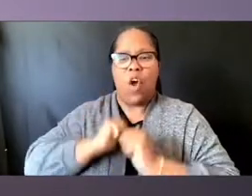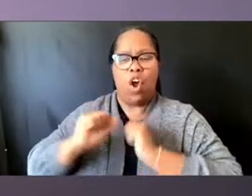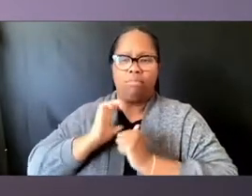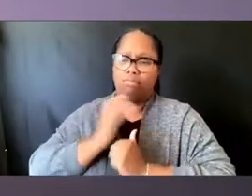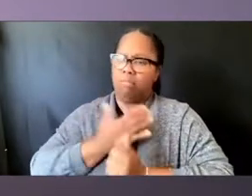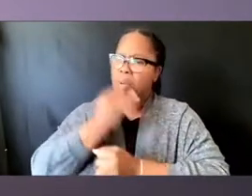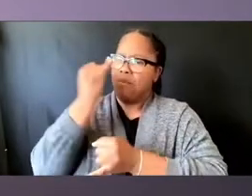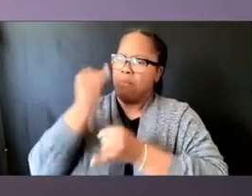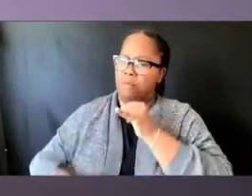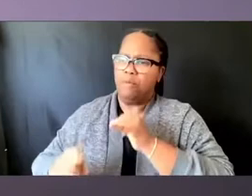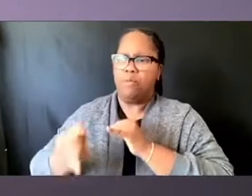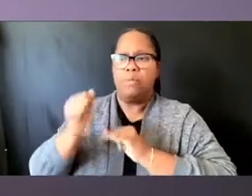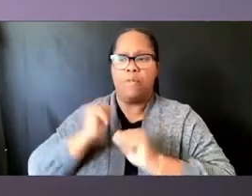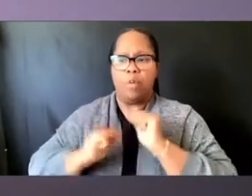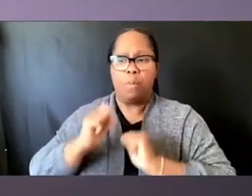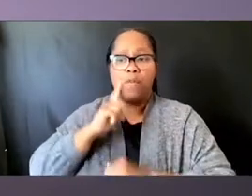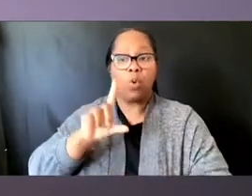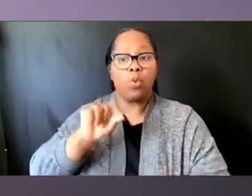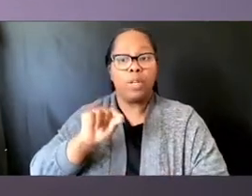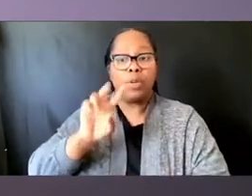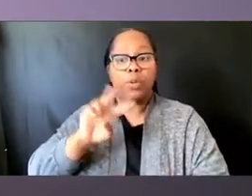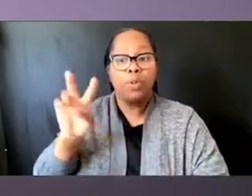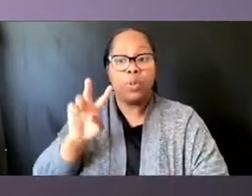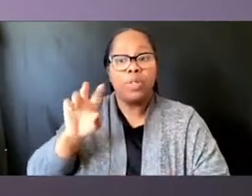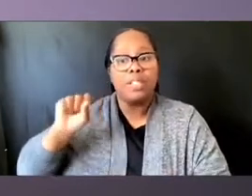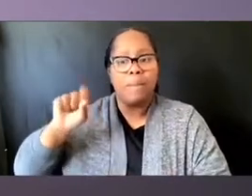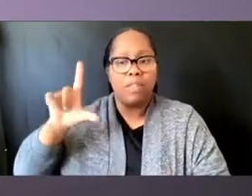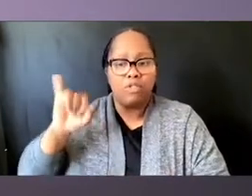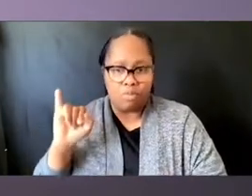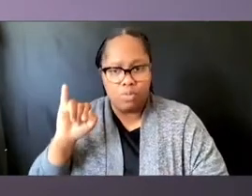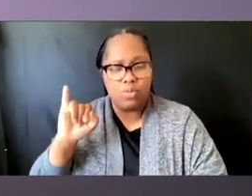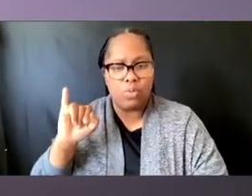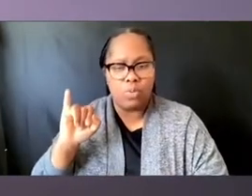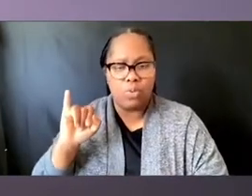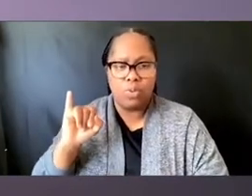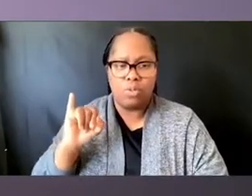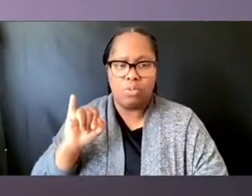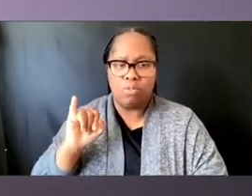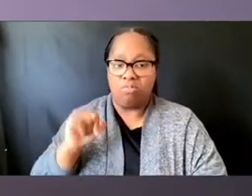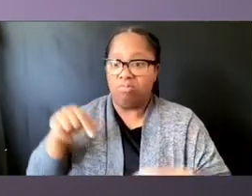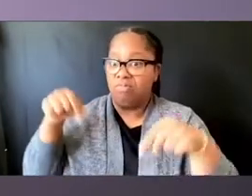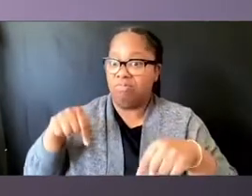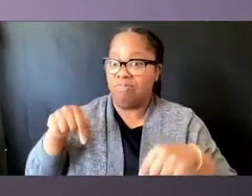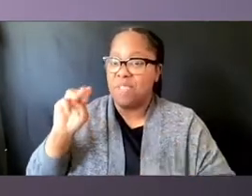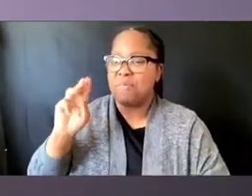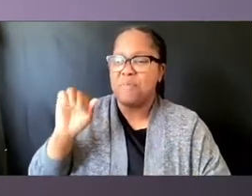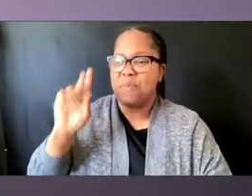for our 2022 Summer Leadership Institute. We are at the Mark Morris Dance Center.